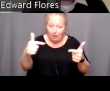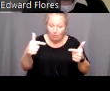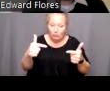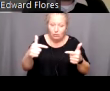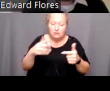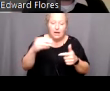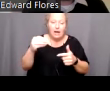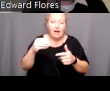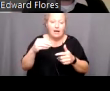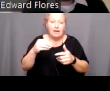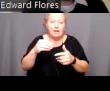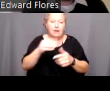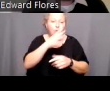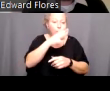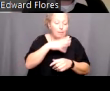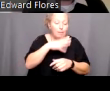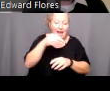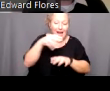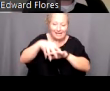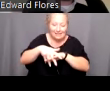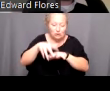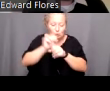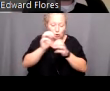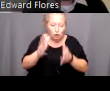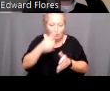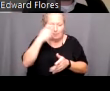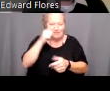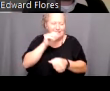women and indigenous workers, because there's a lack of data on